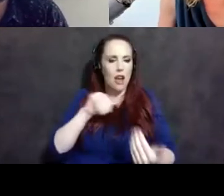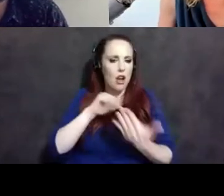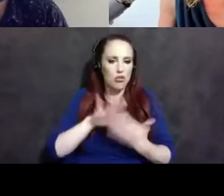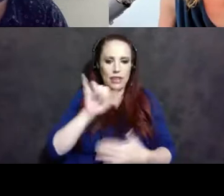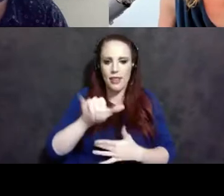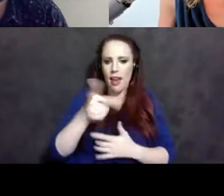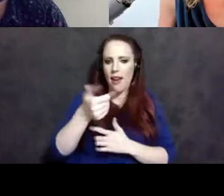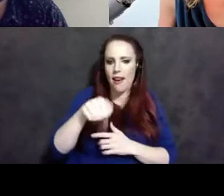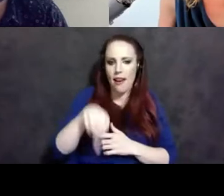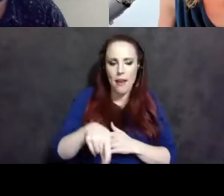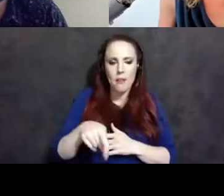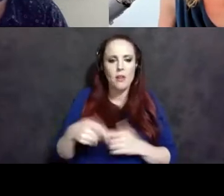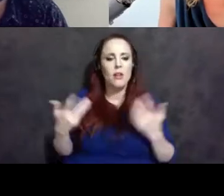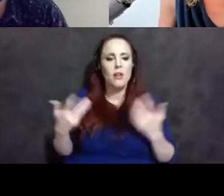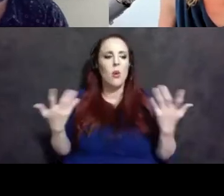So what can companies do?